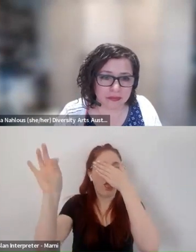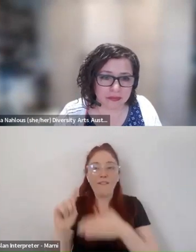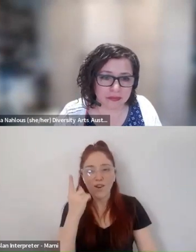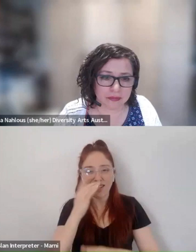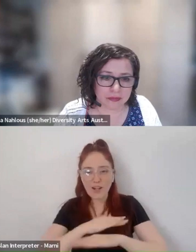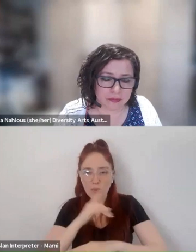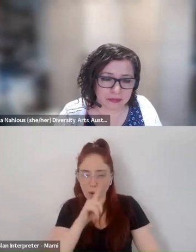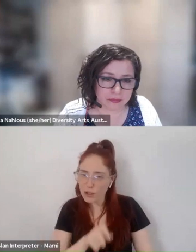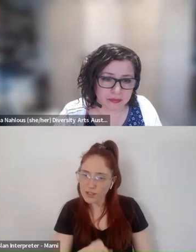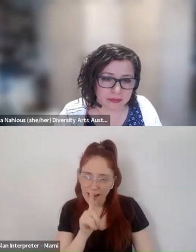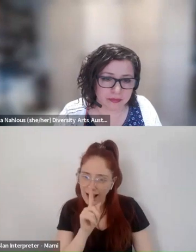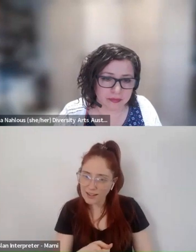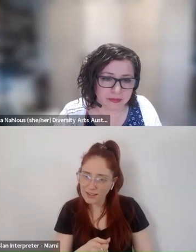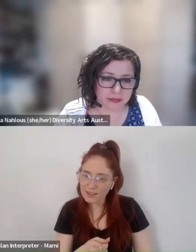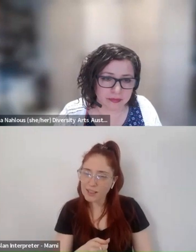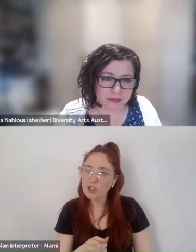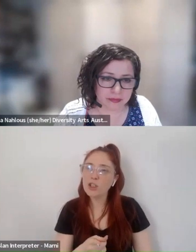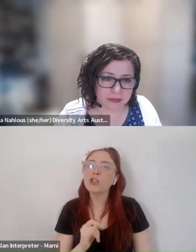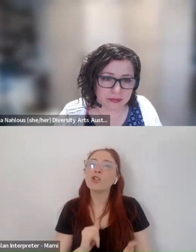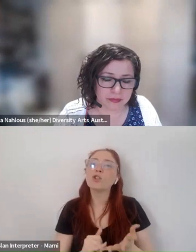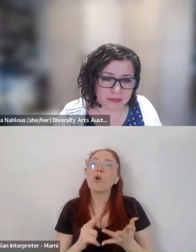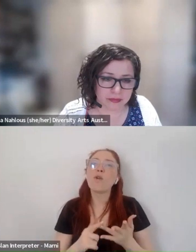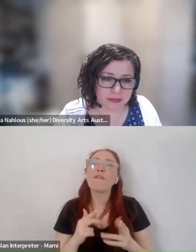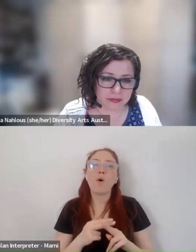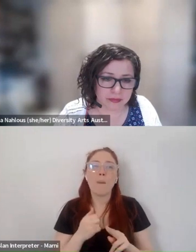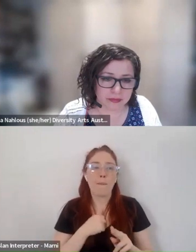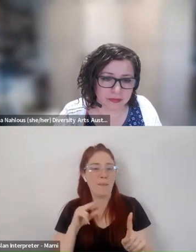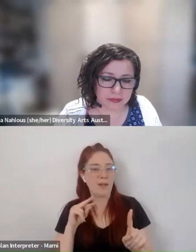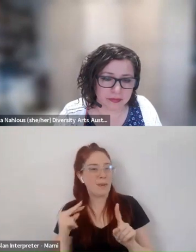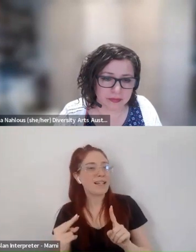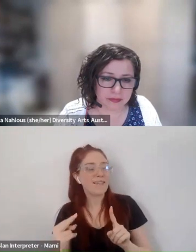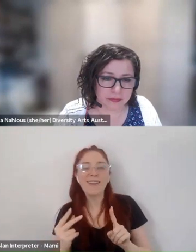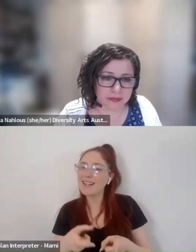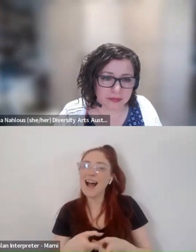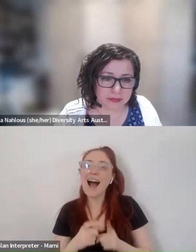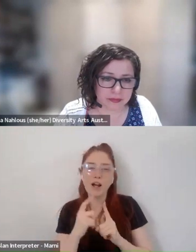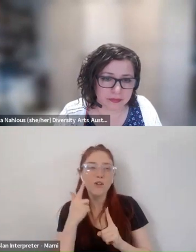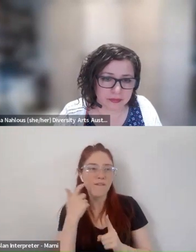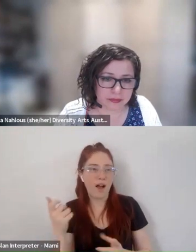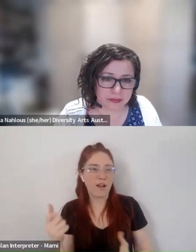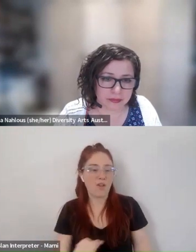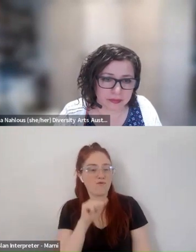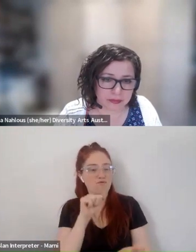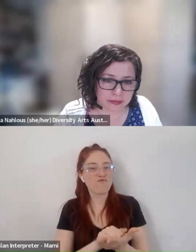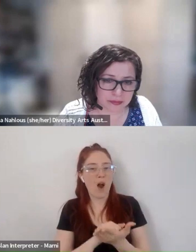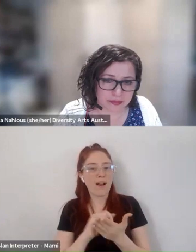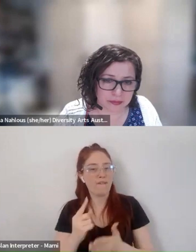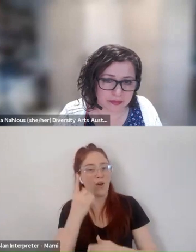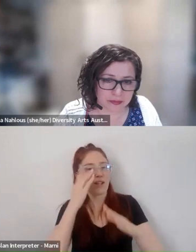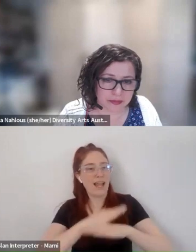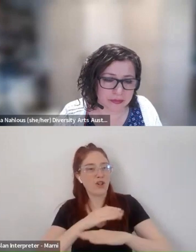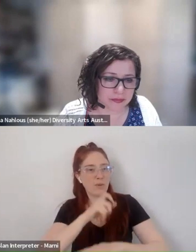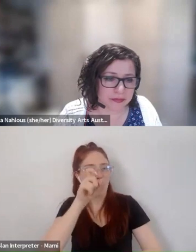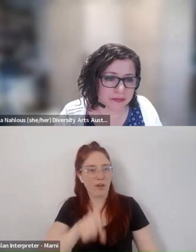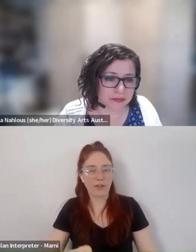have found it quite difficult to get those people onto boards. And I don't really have any answers about that. Except that,